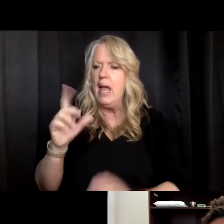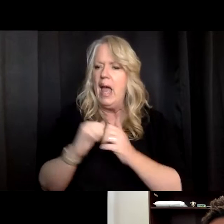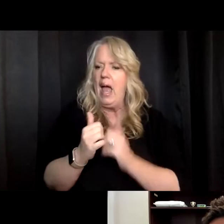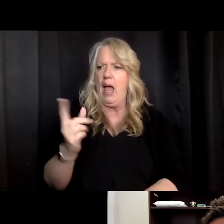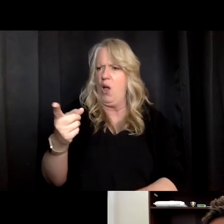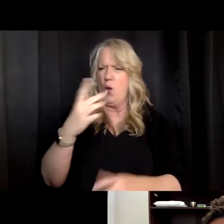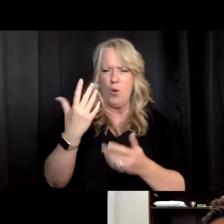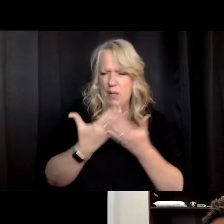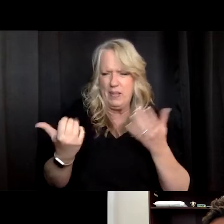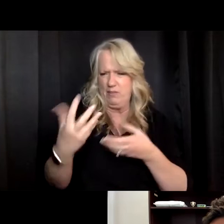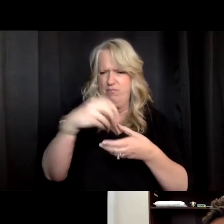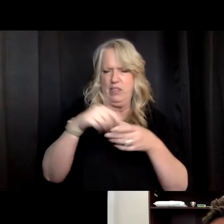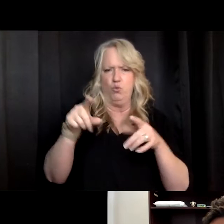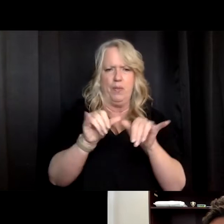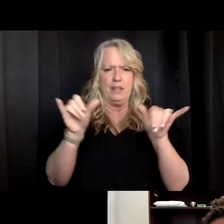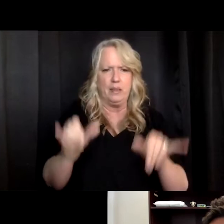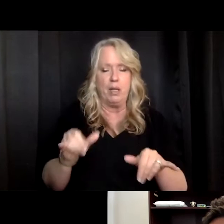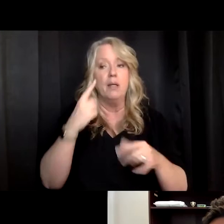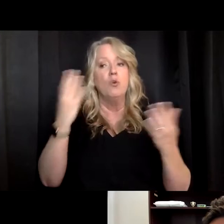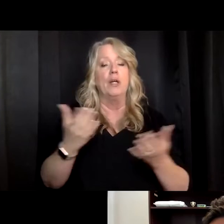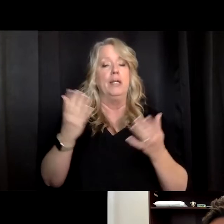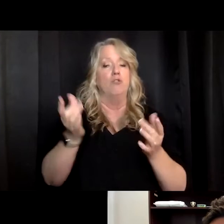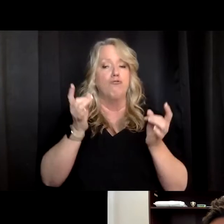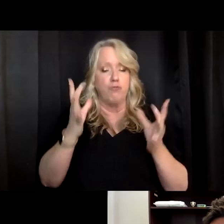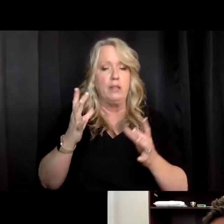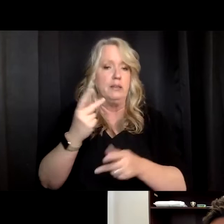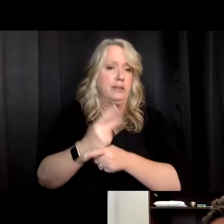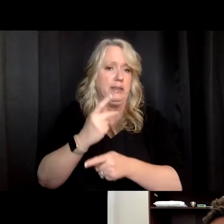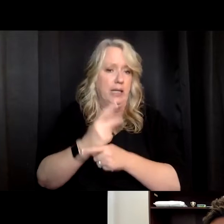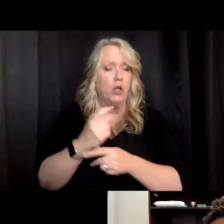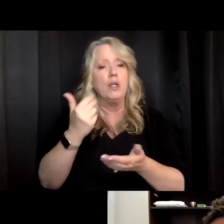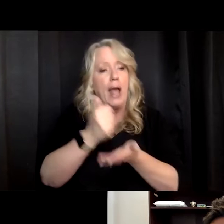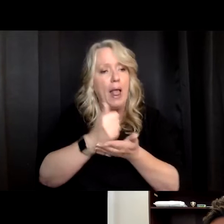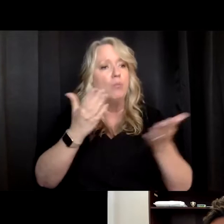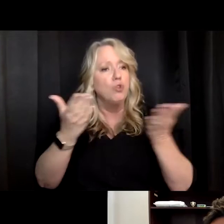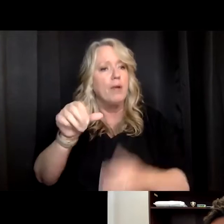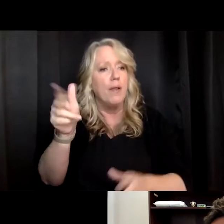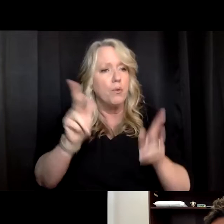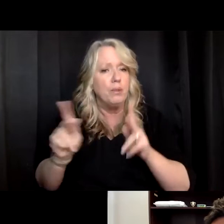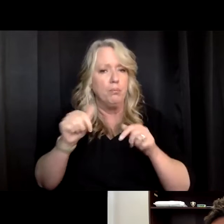TODAY PRIVILEGE OF HAVING CONVERSATION WITH DR. ROB COTES HOW MEDICATIONS FIT INTO THE SYSTEM.